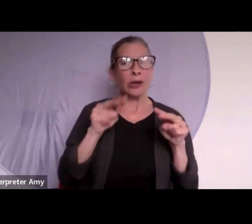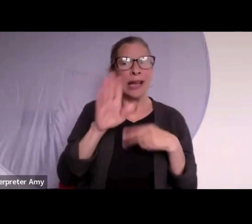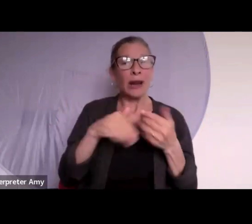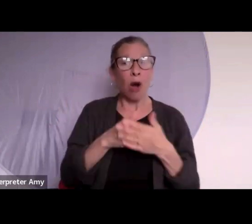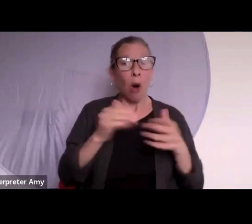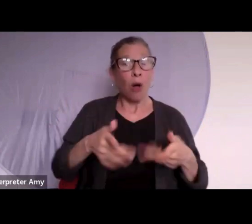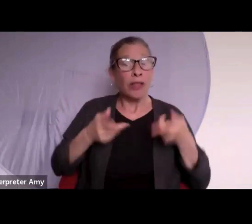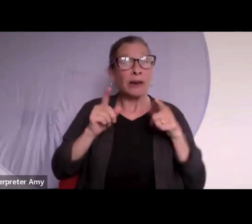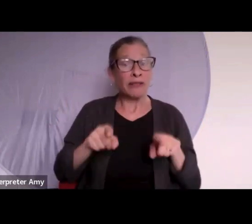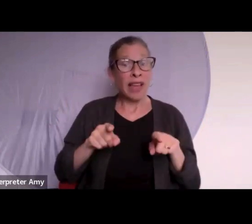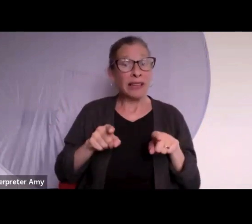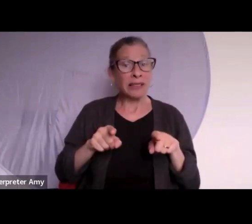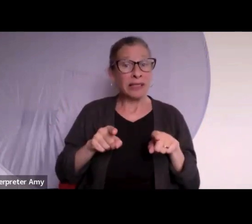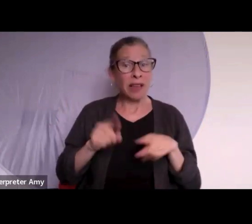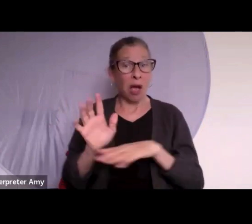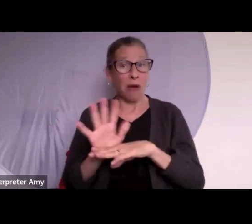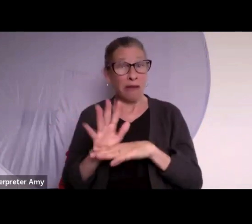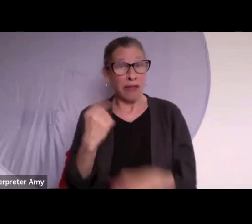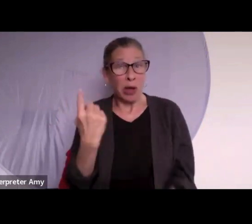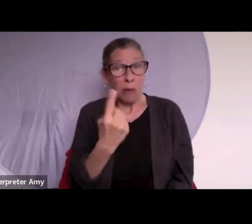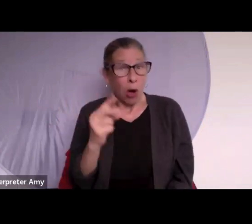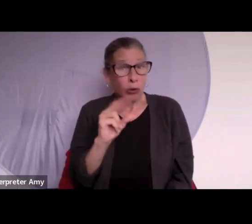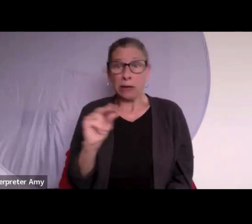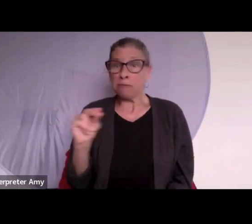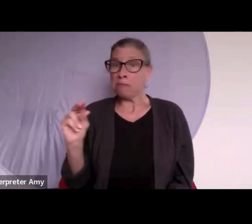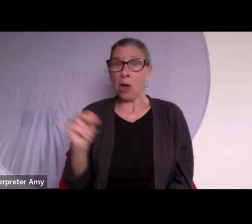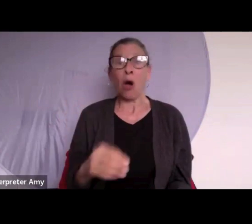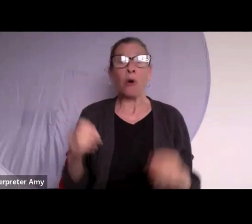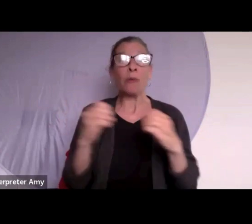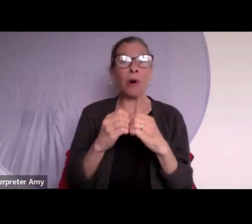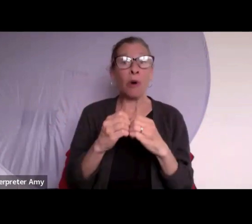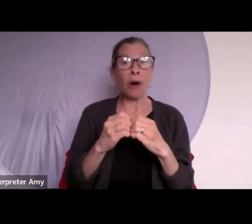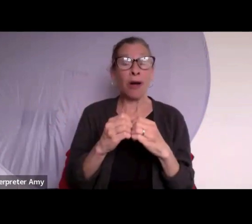beyond just the film's we have a comedy night at the Gotham